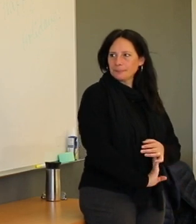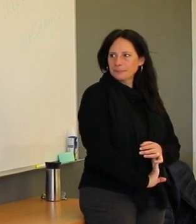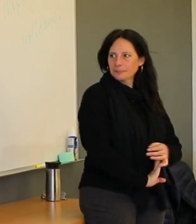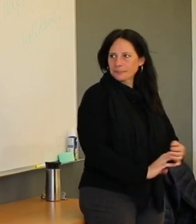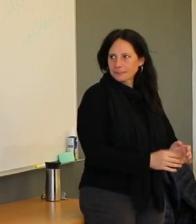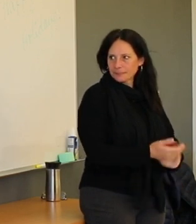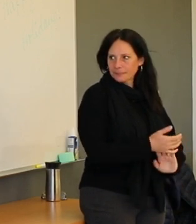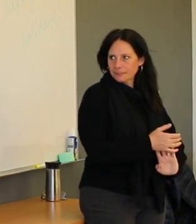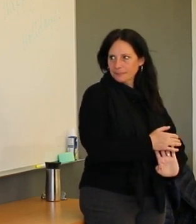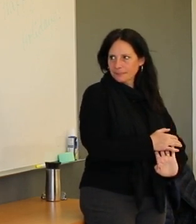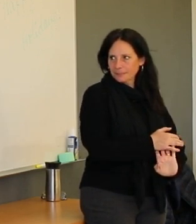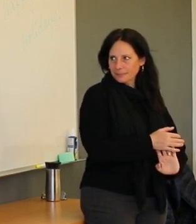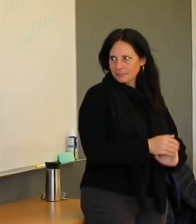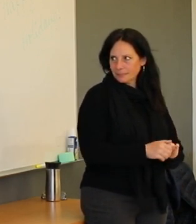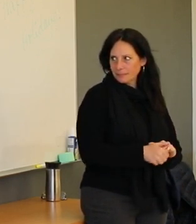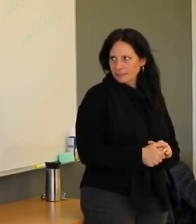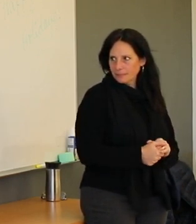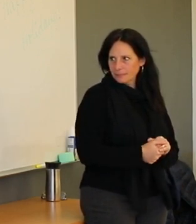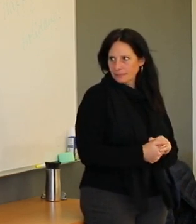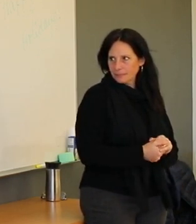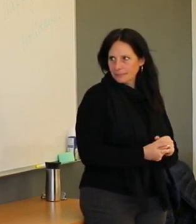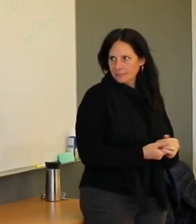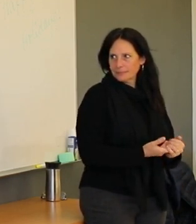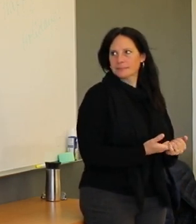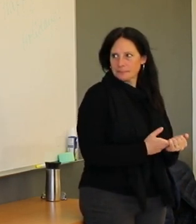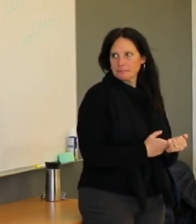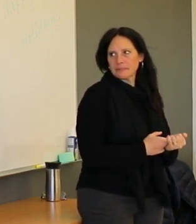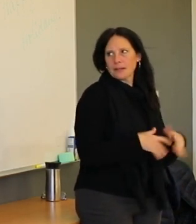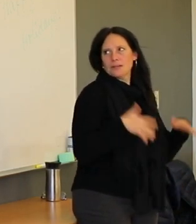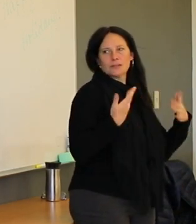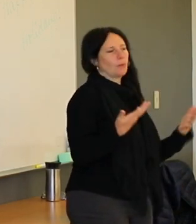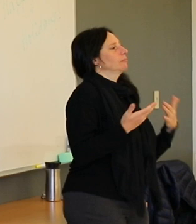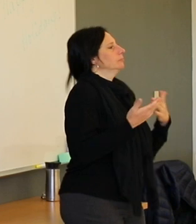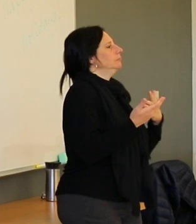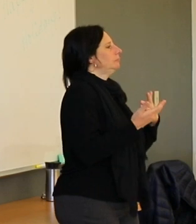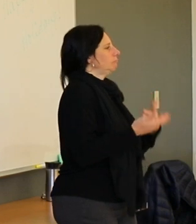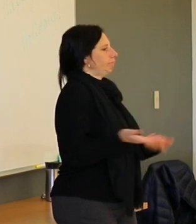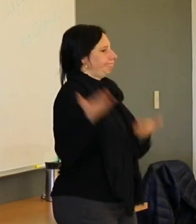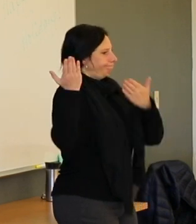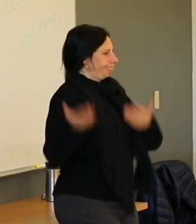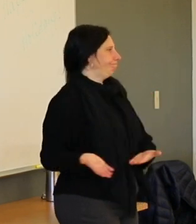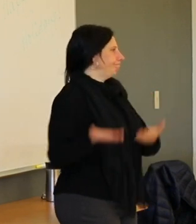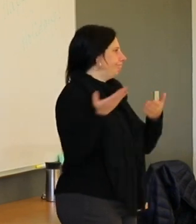And so when you do that, all of that will be listed under your outcomes. Okay.